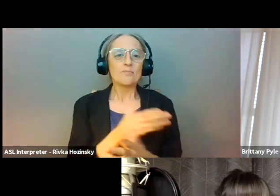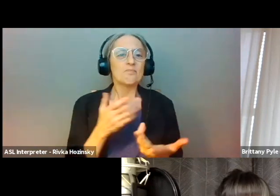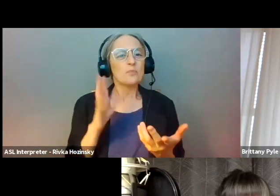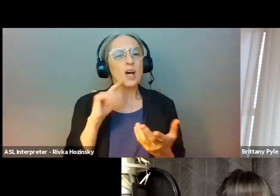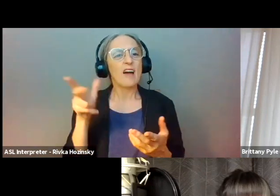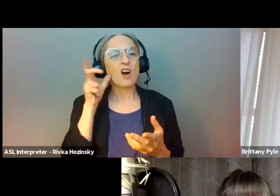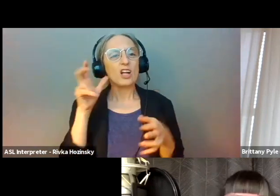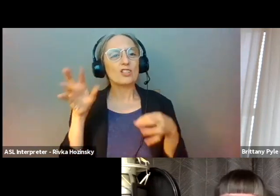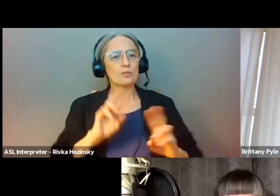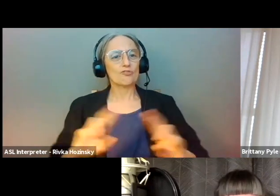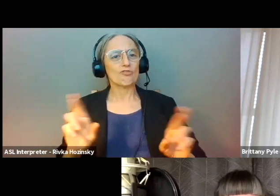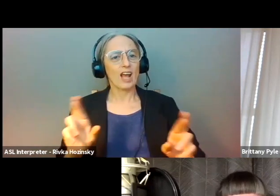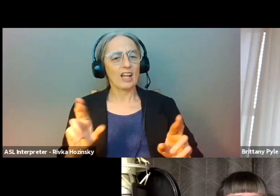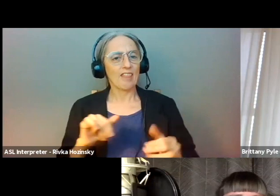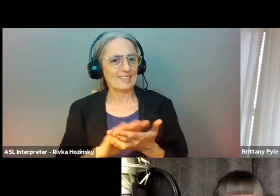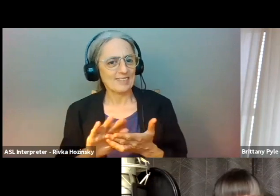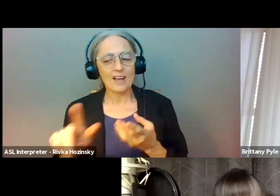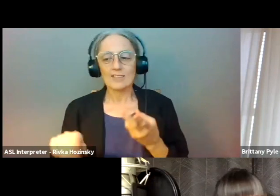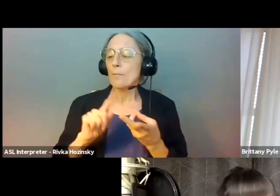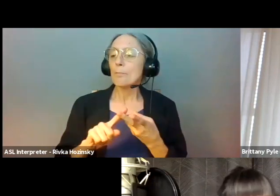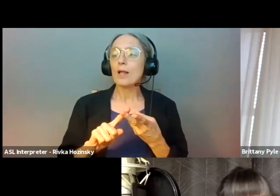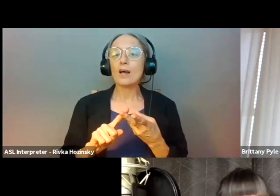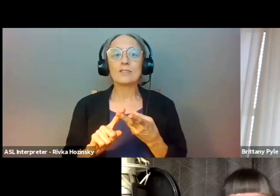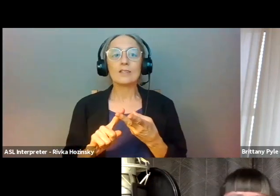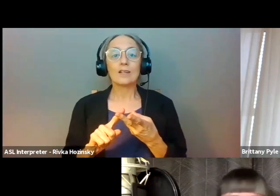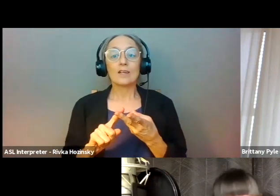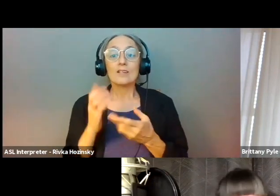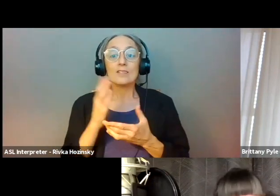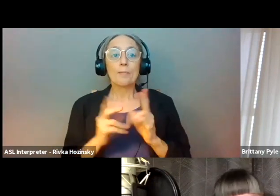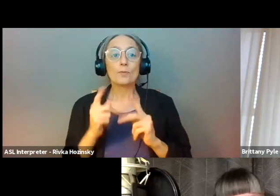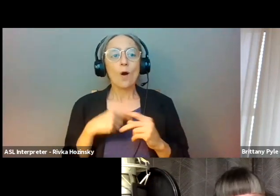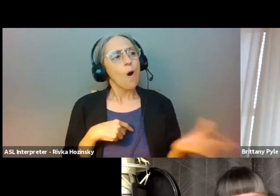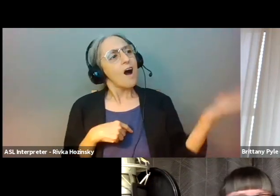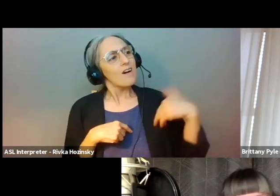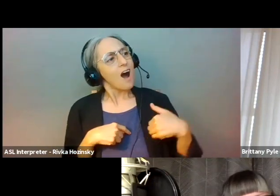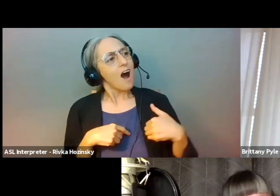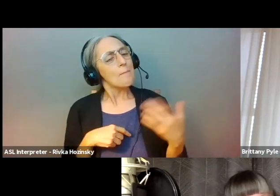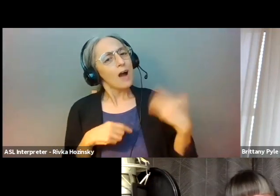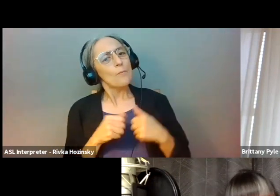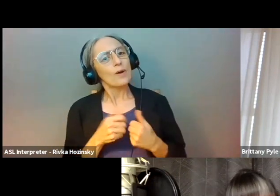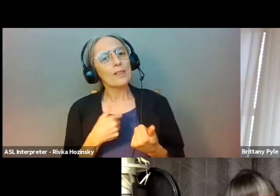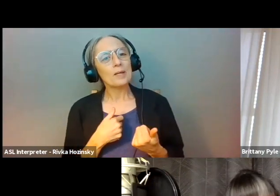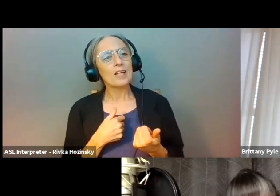users to say, Hey, come to the theater with me. You don't have to describe it for me. You can just sit and be a patron this time.